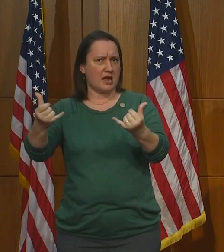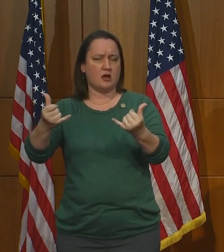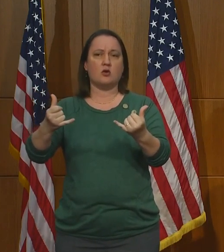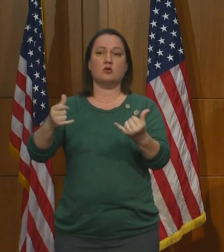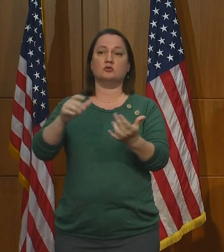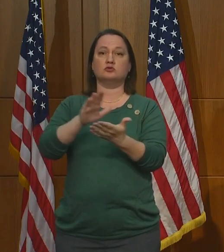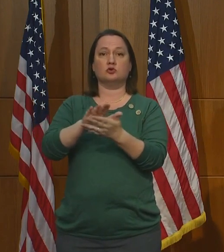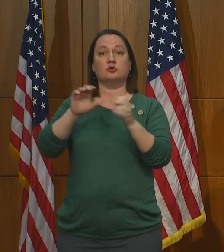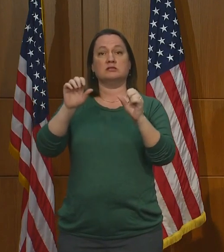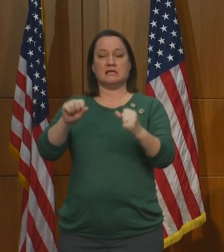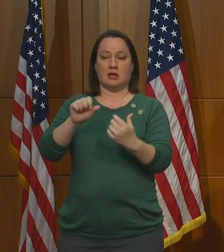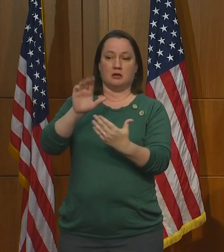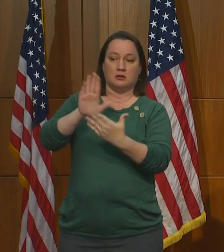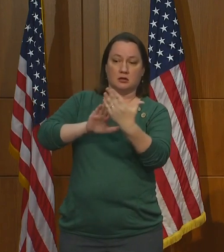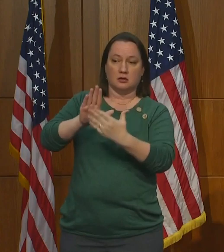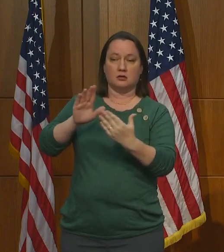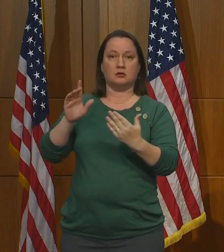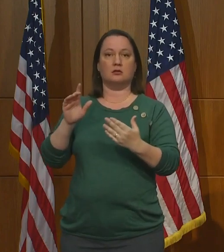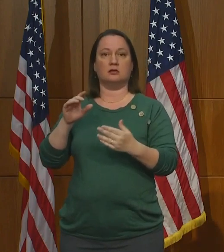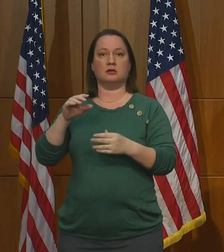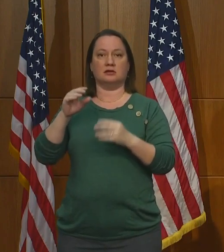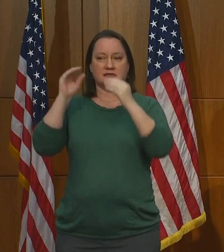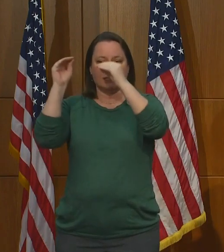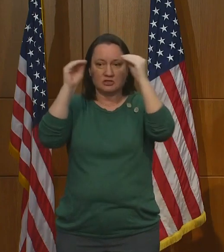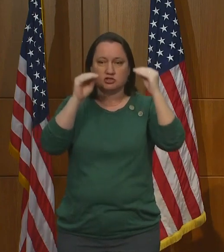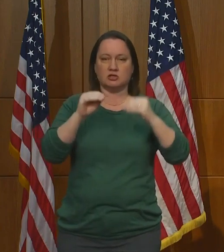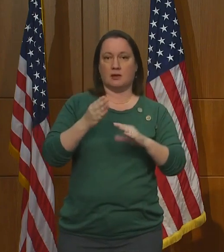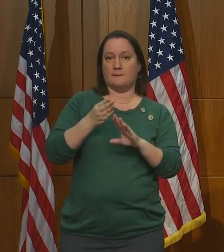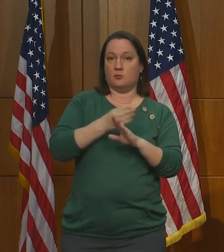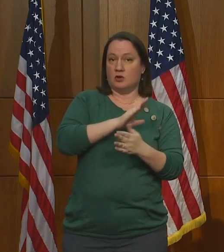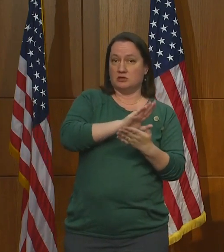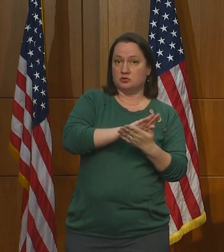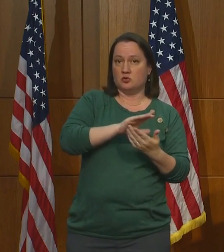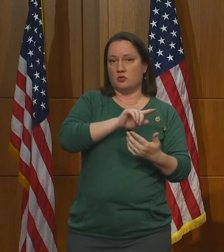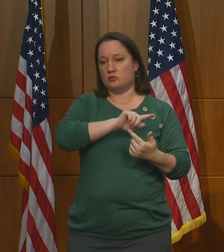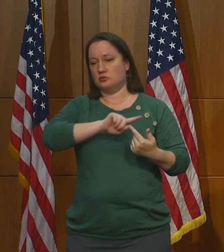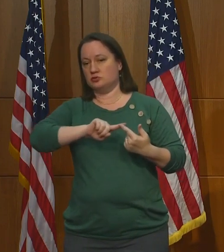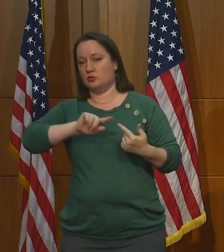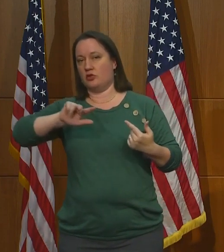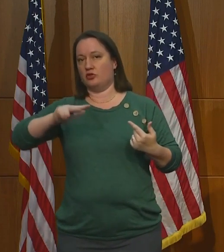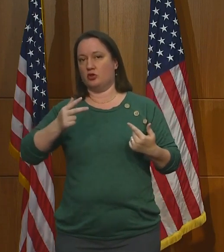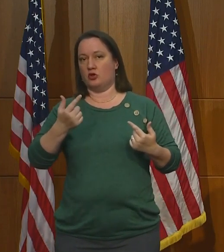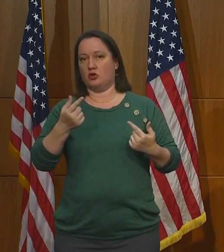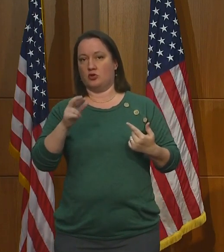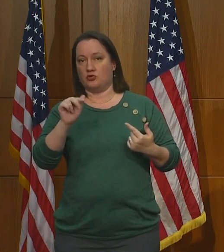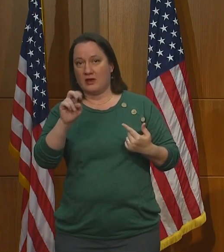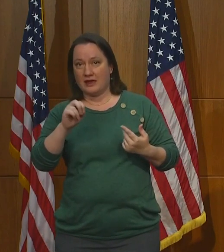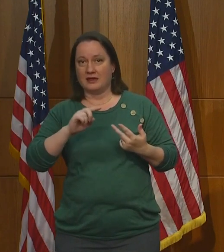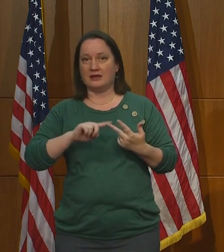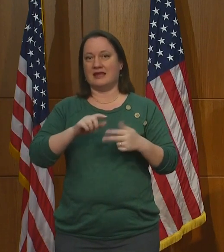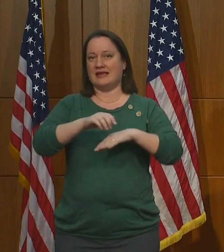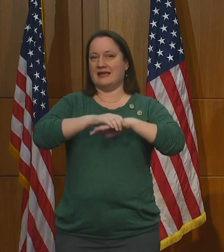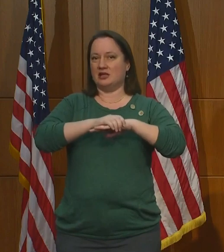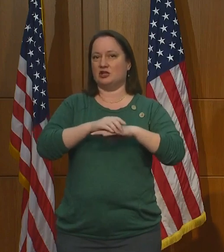CAN ENTER RIGHT NOW SCHOOLS MY OFFER IN PERSON INSTRUCTION FOR